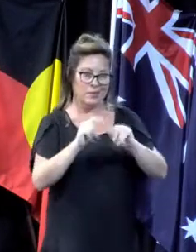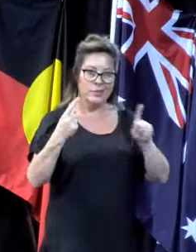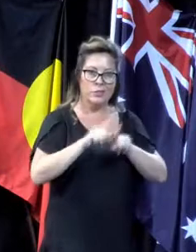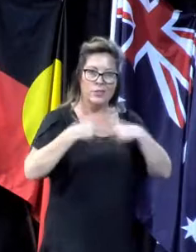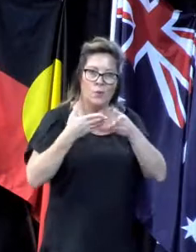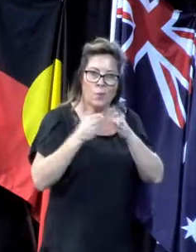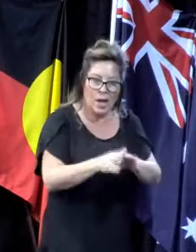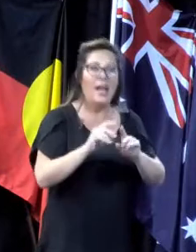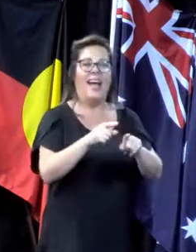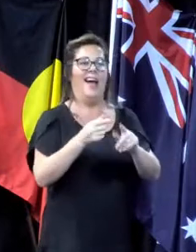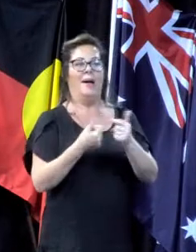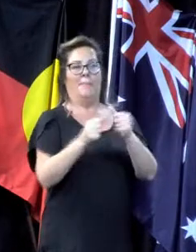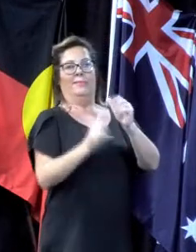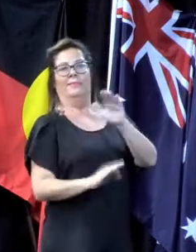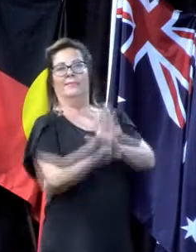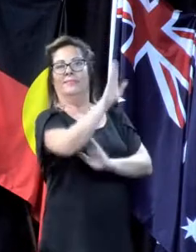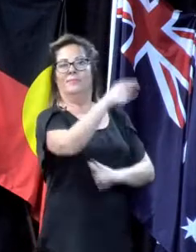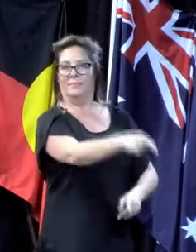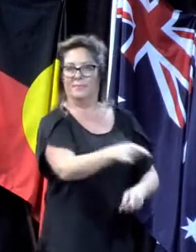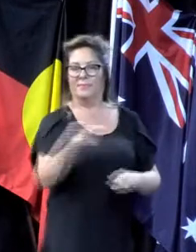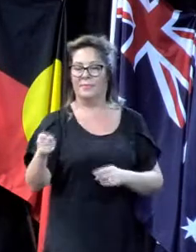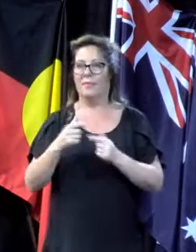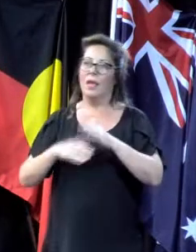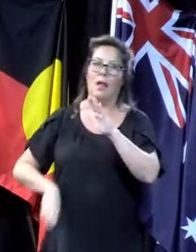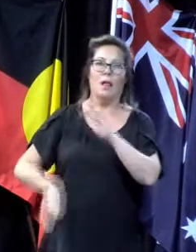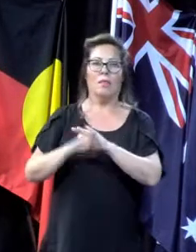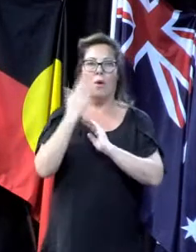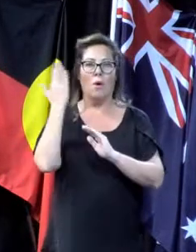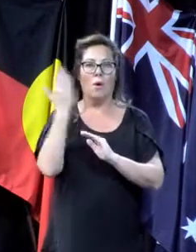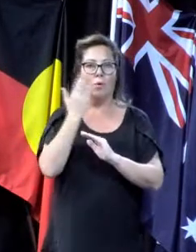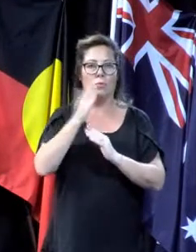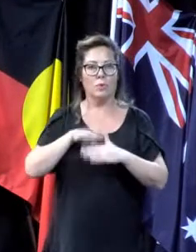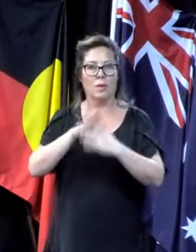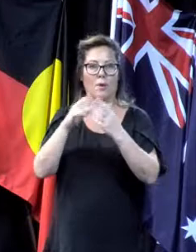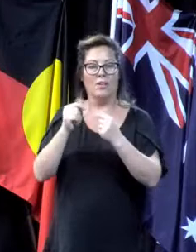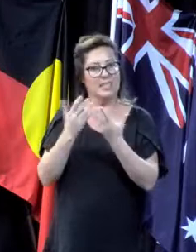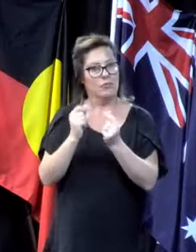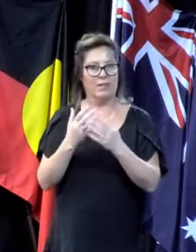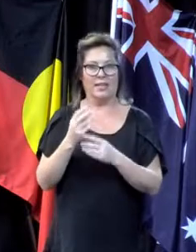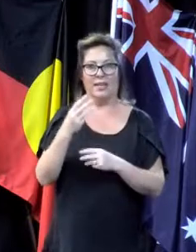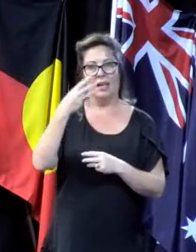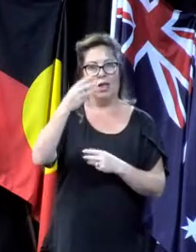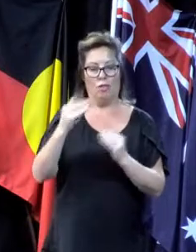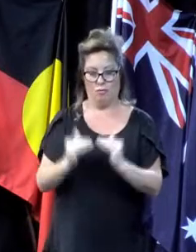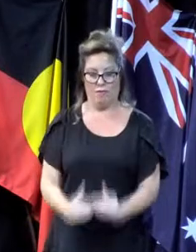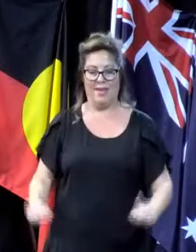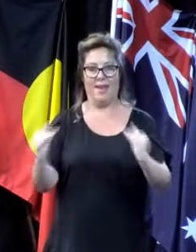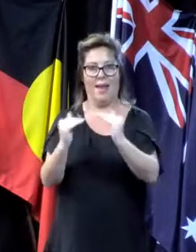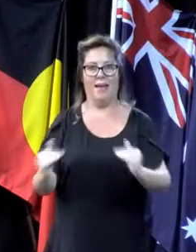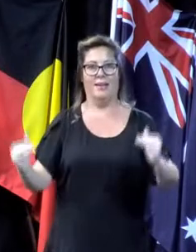which we talked about before as a policy is the three-layered approach to differentiation, and that’s with the focus on intensive teaching.